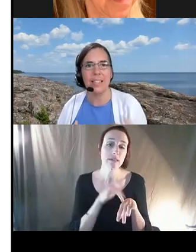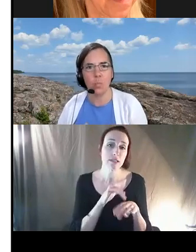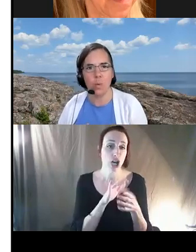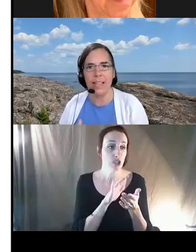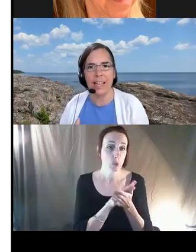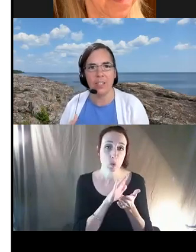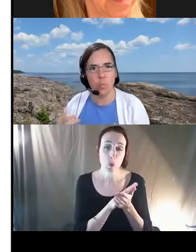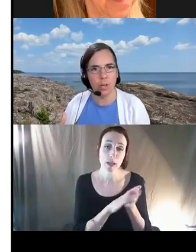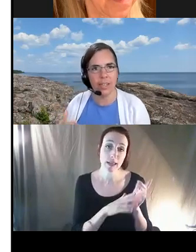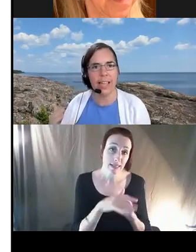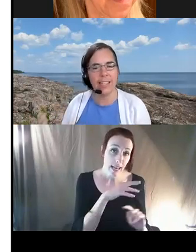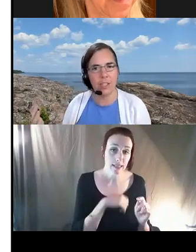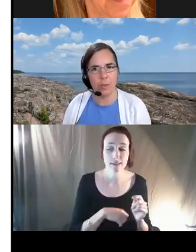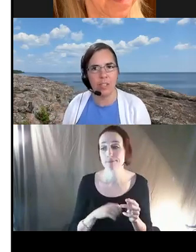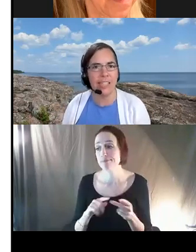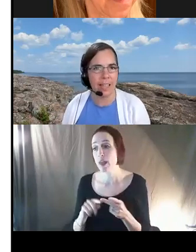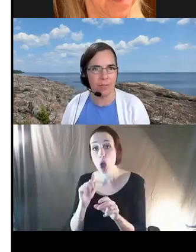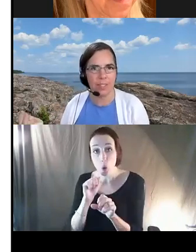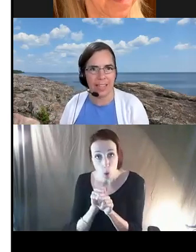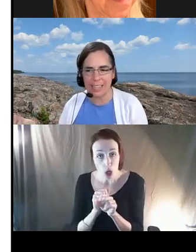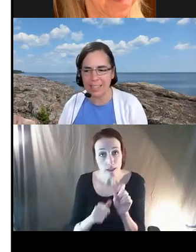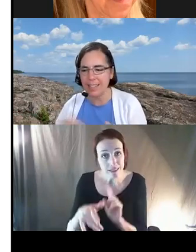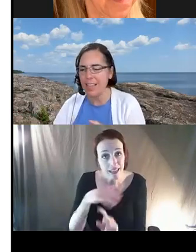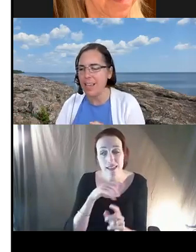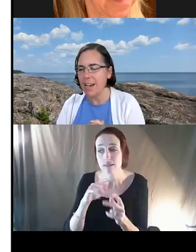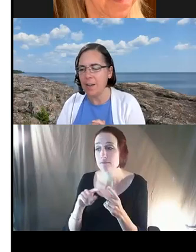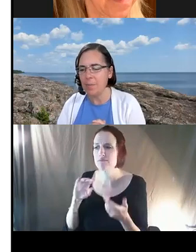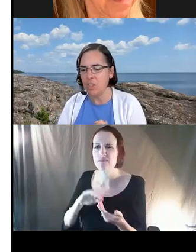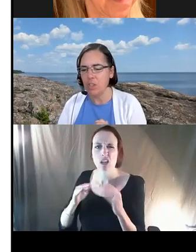well as community and life settings, so there is a